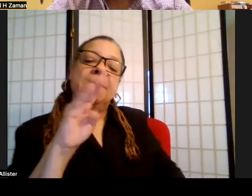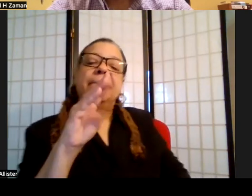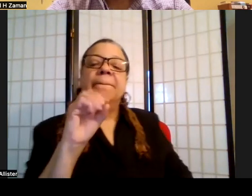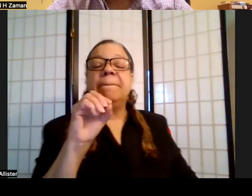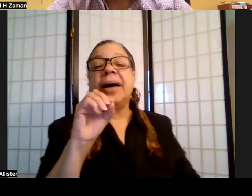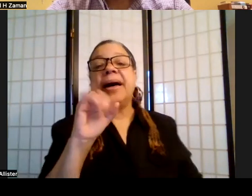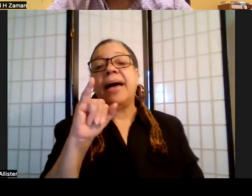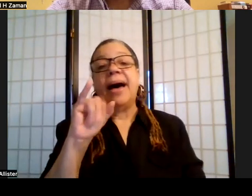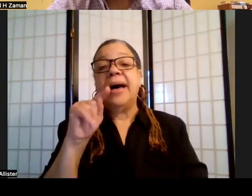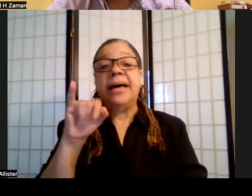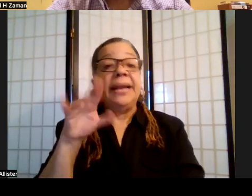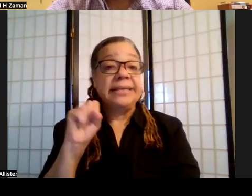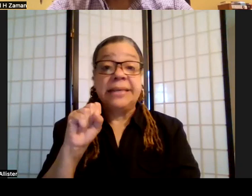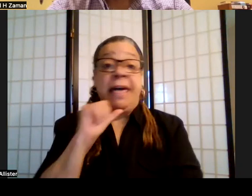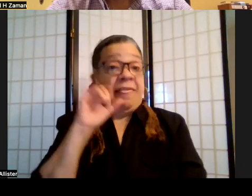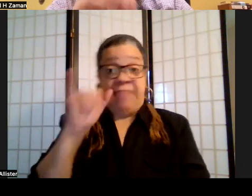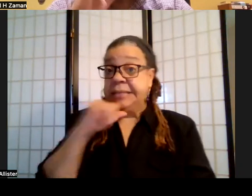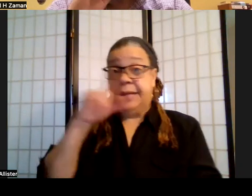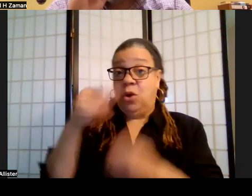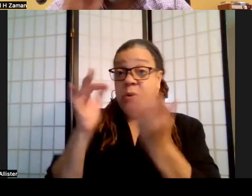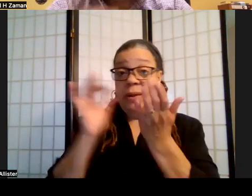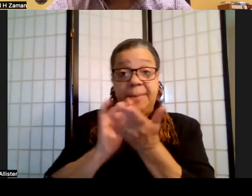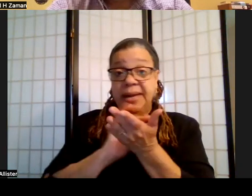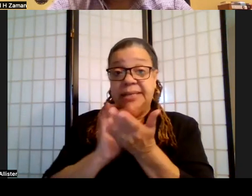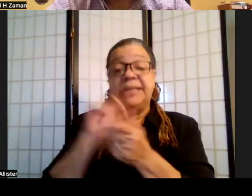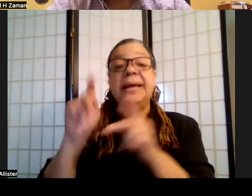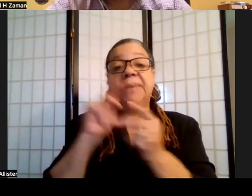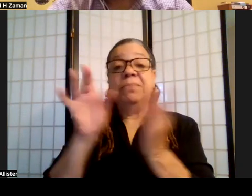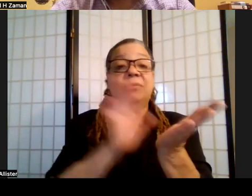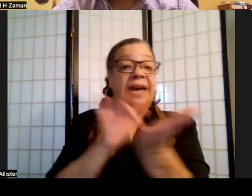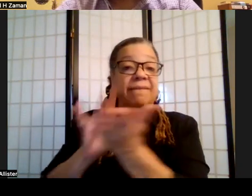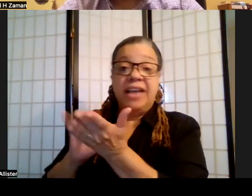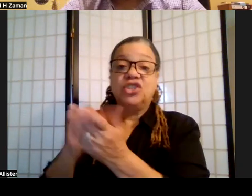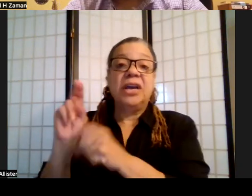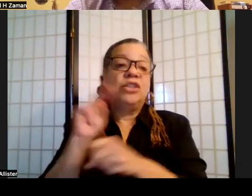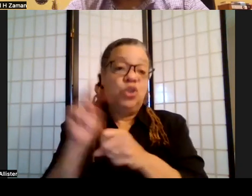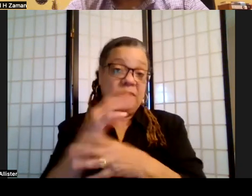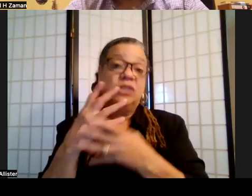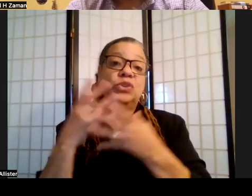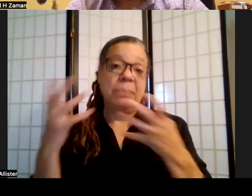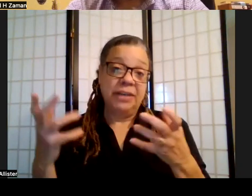I mean that's not the only medicines that are being abused and overused. I'm running into problems, though we see it with antibiotics